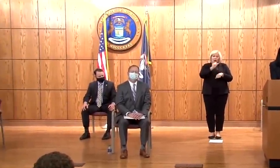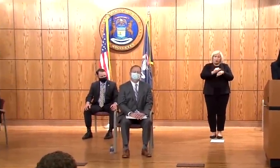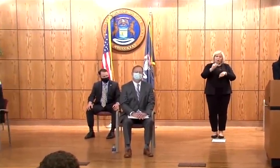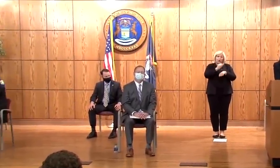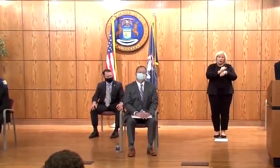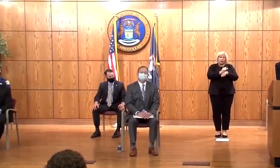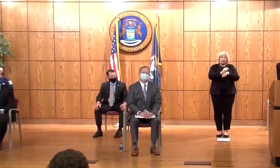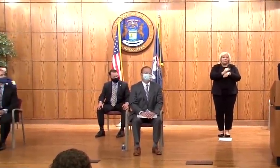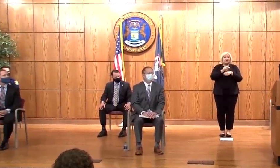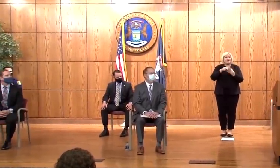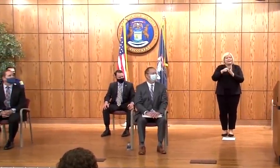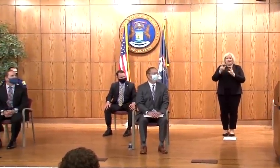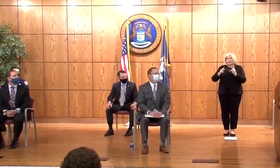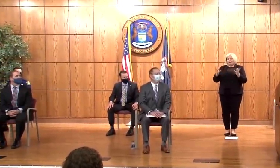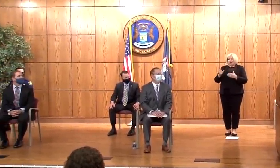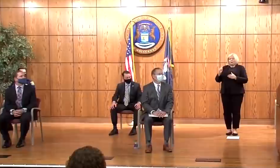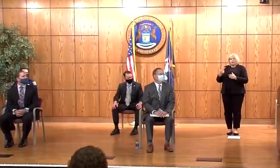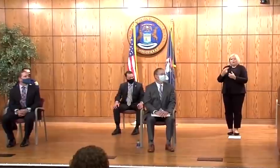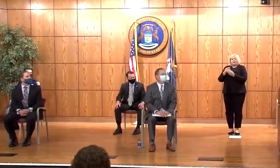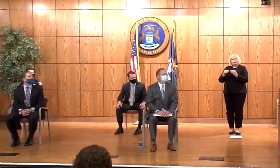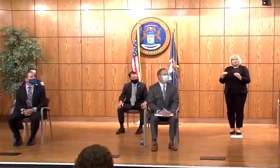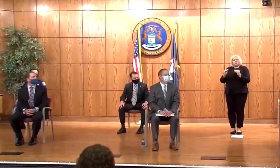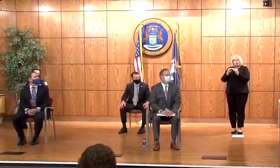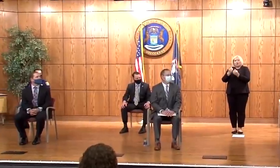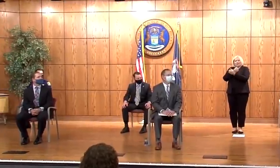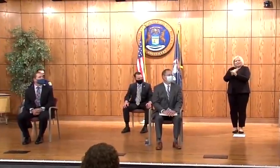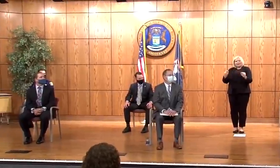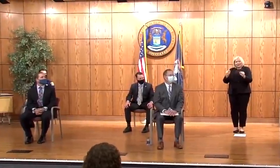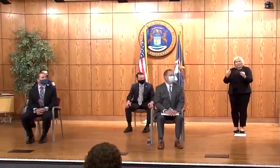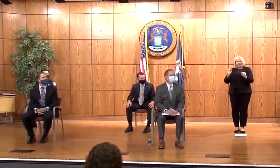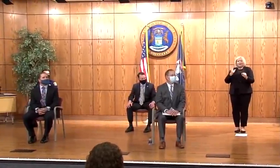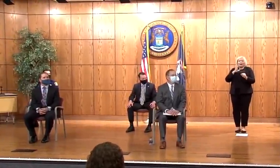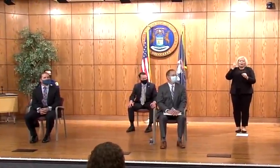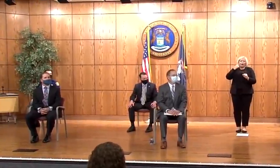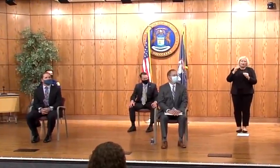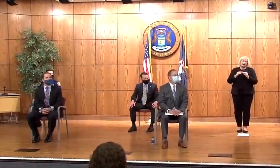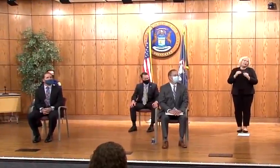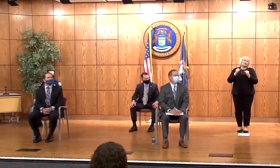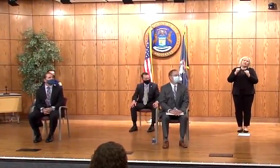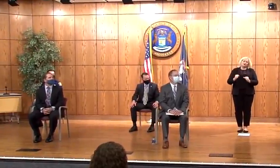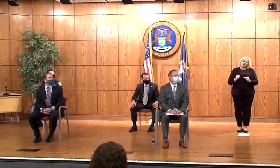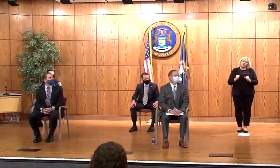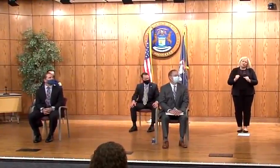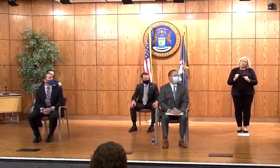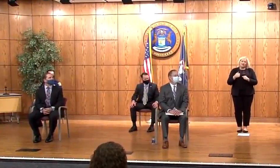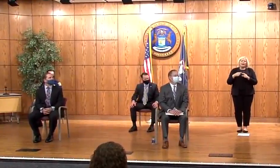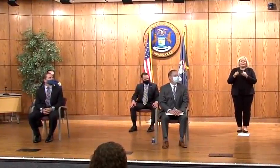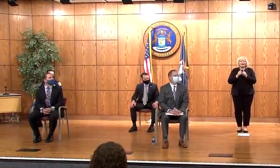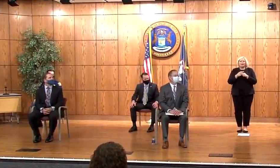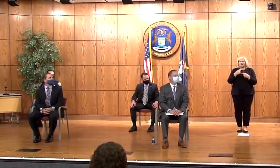THE COURSE OF THE PAST MANY MONTHS AND TO SAY TO THEM, YOUR MONTHS AND TO SAY TO THEM, YOUR EFFORTS HAVE LEFT THE PEOPLE OF EFFORTS HAVE LEFT THE PEOPLE OF THIS STATE SAFER AND THE THIS STATE SAFER AND THE INSTRUMENTS OF OUR GOVERNMENT